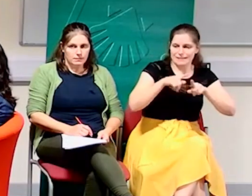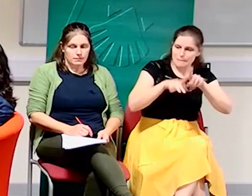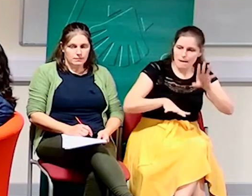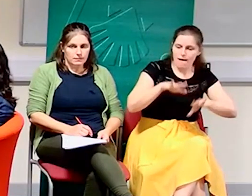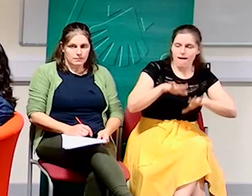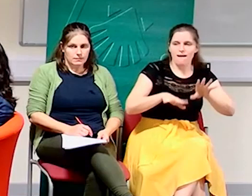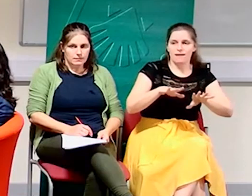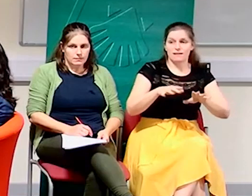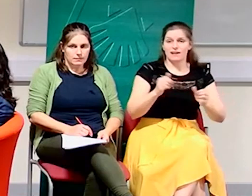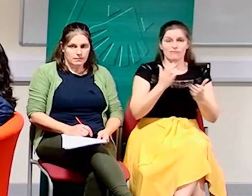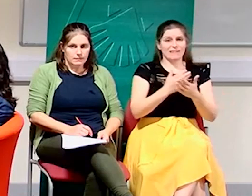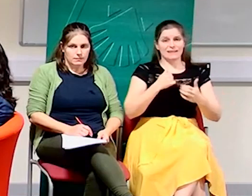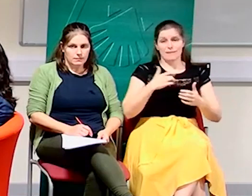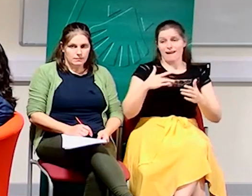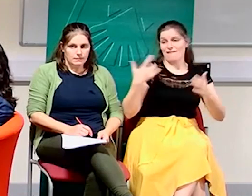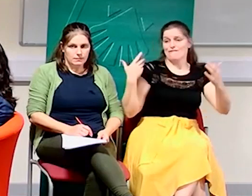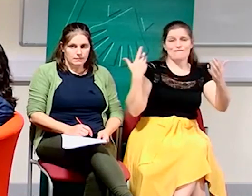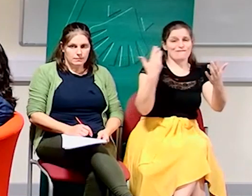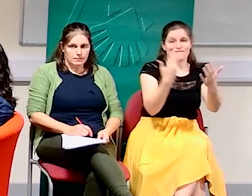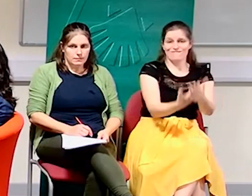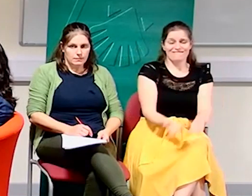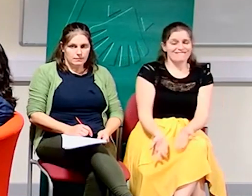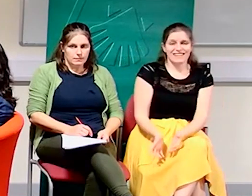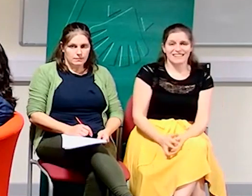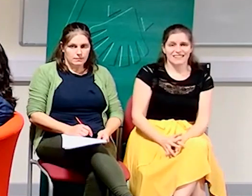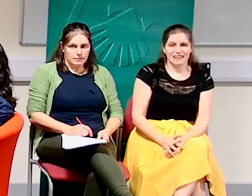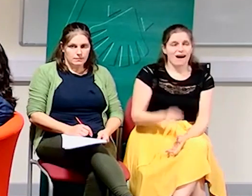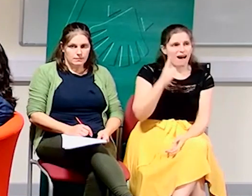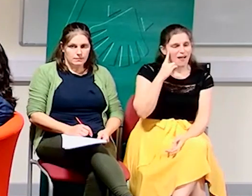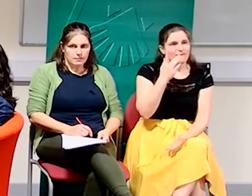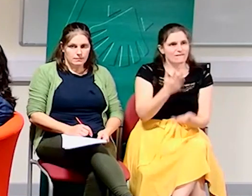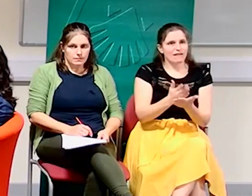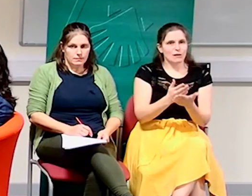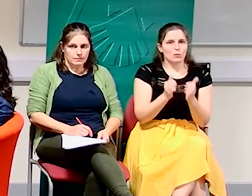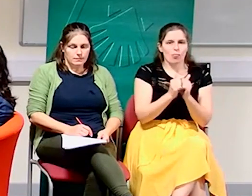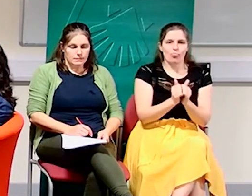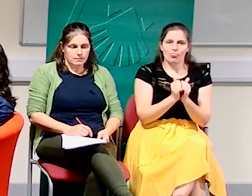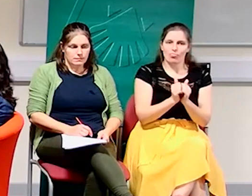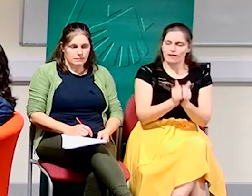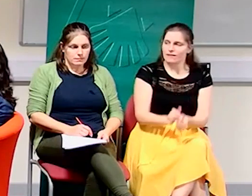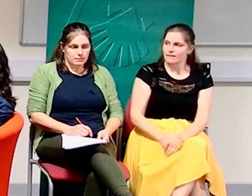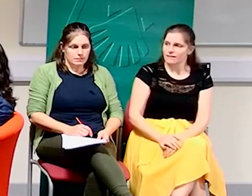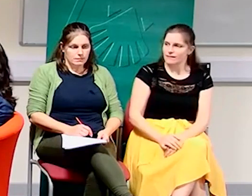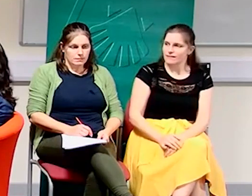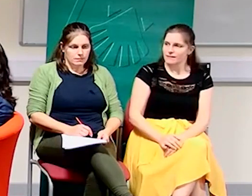Journey of my life now and I think that's been the most enriching um part of it is is meeting